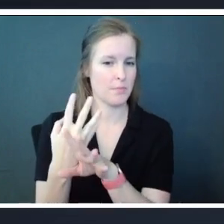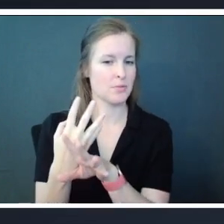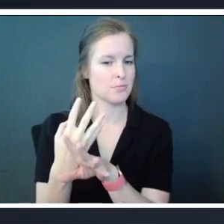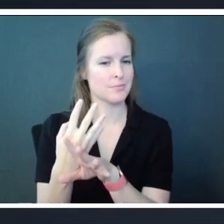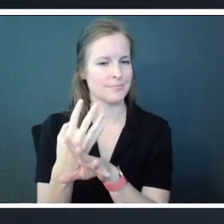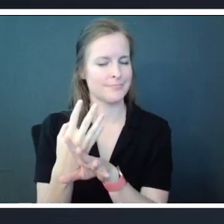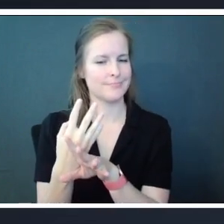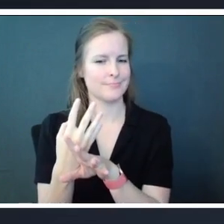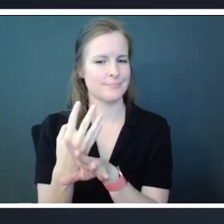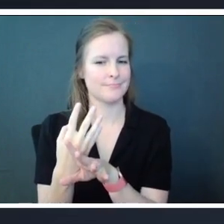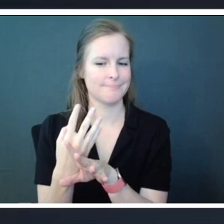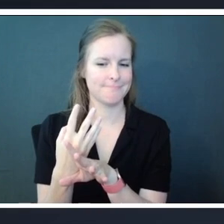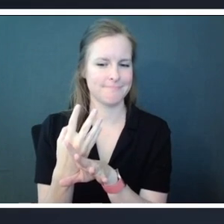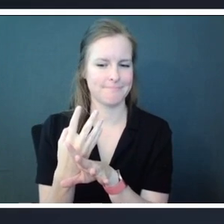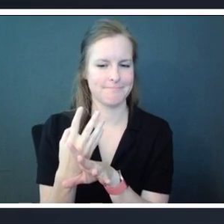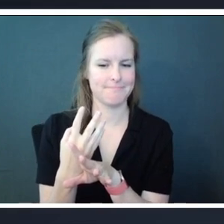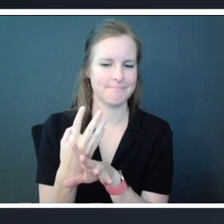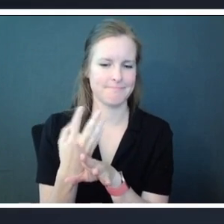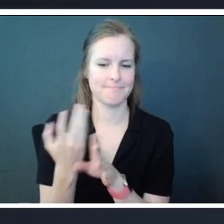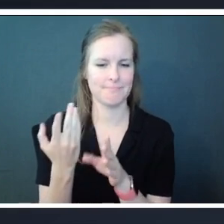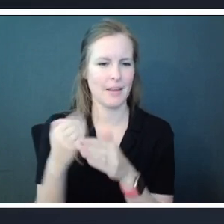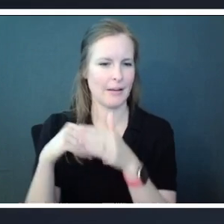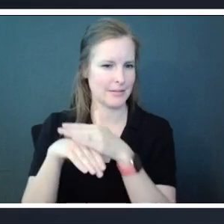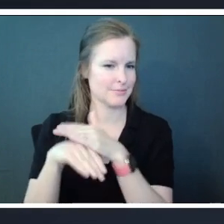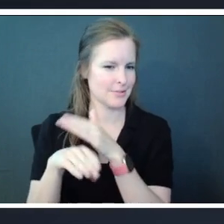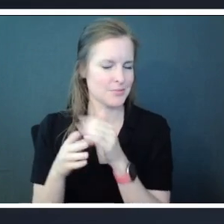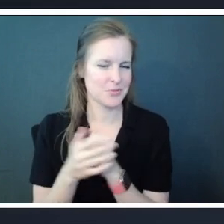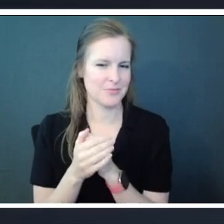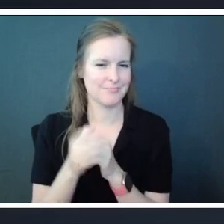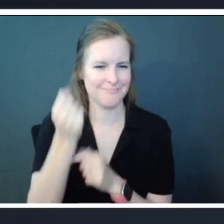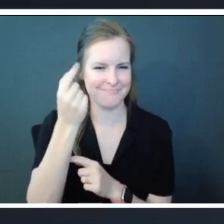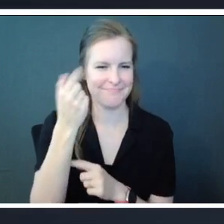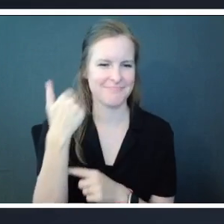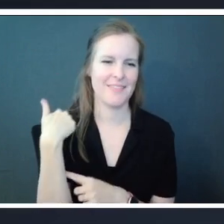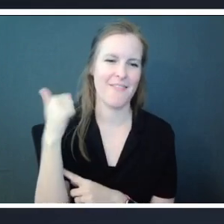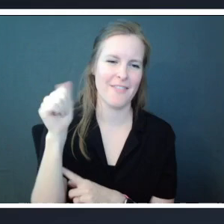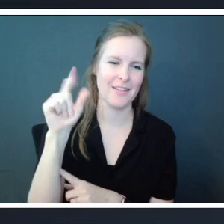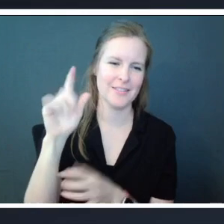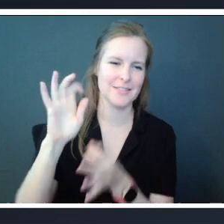we have someone doing ASL or American Sign Language, interpretation throughout the program.